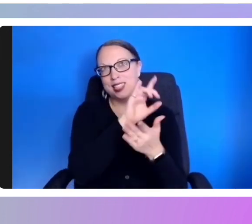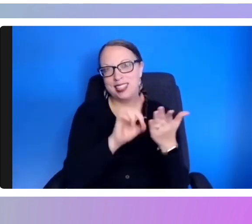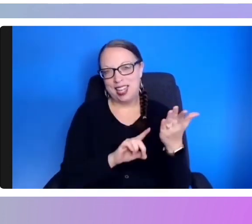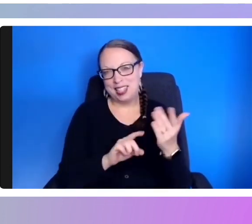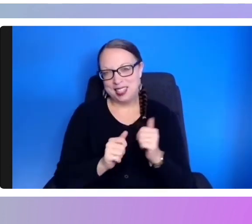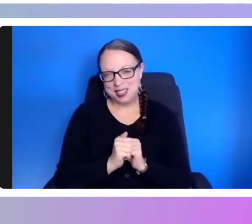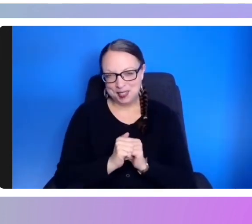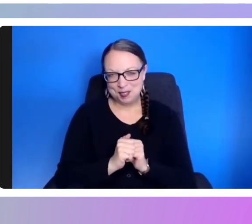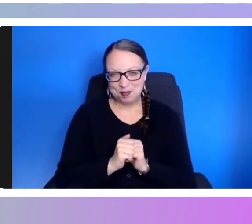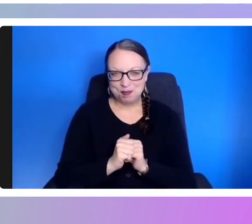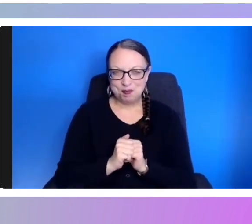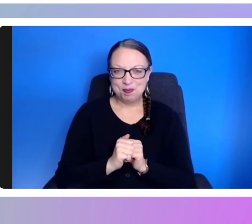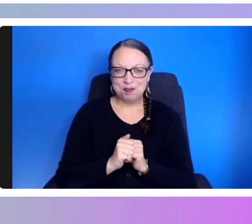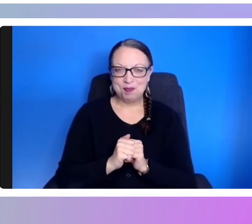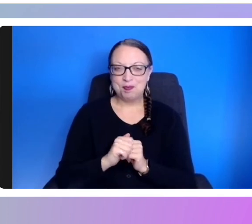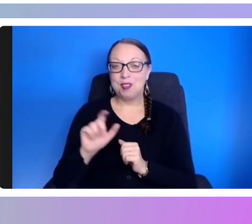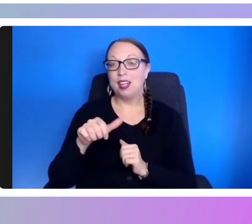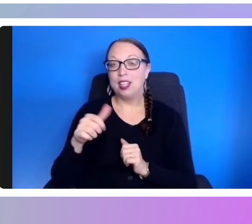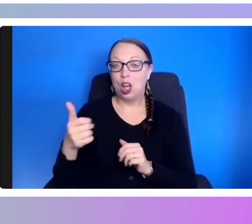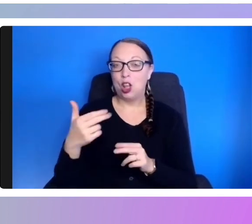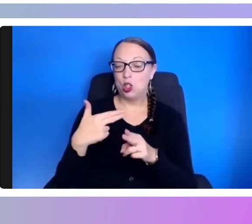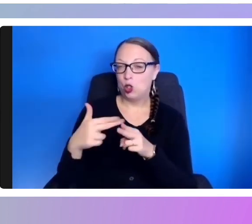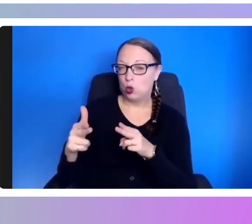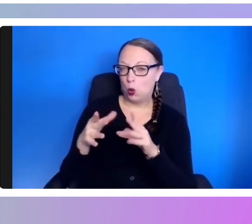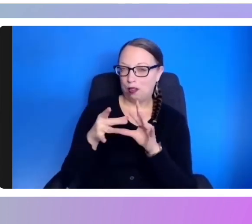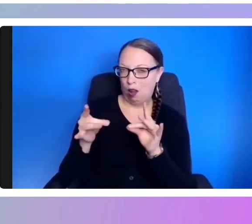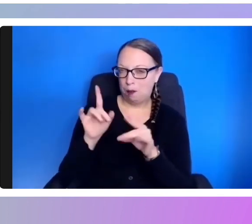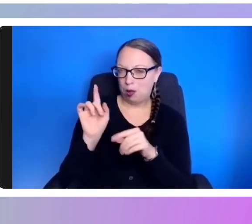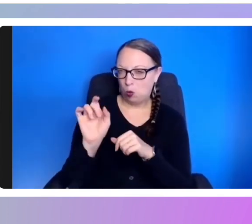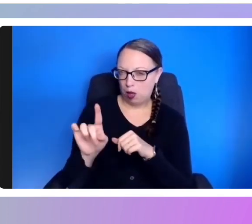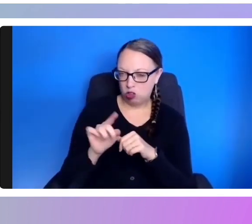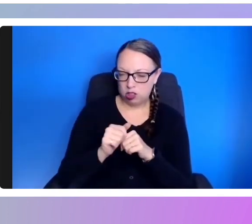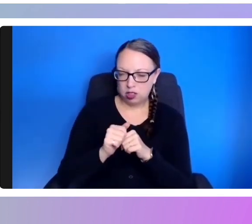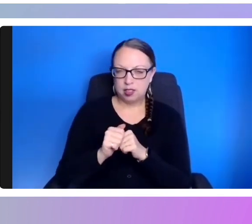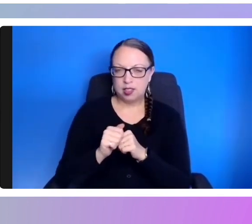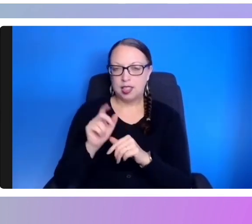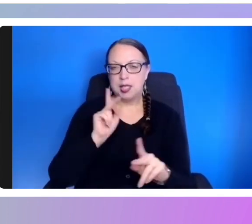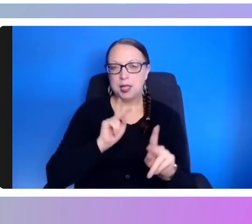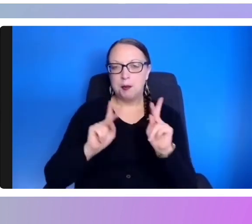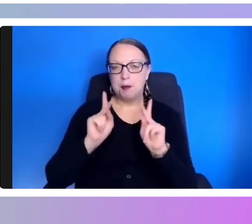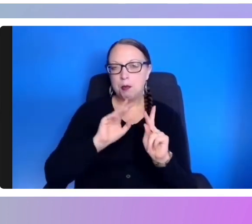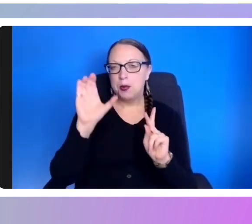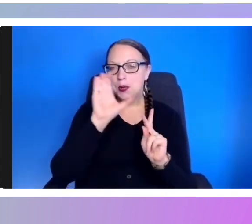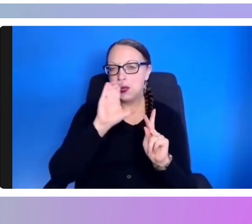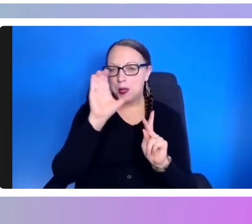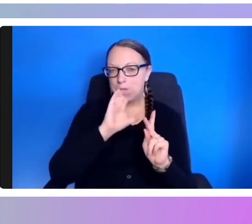Okay there's also a quick common question here folks are looking for attribution